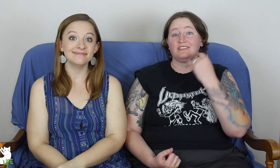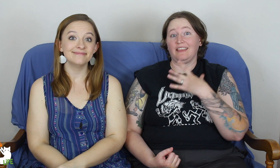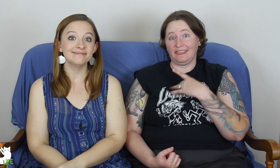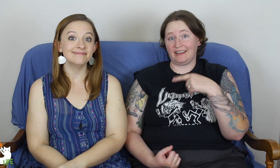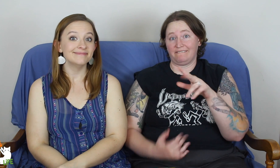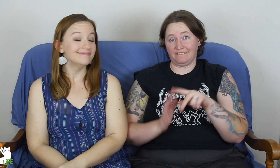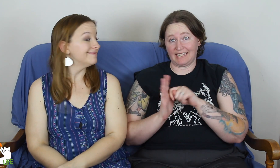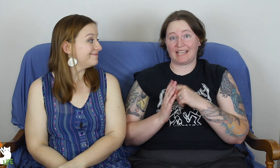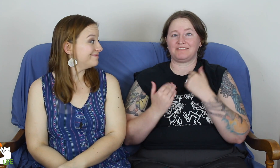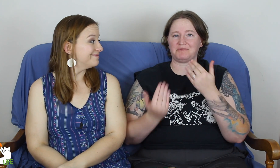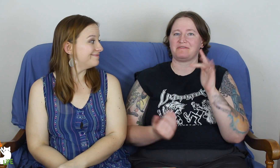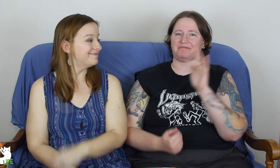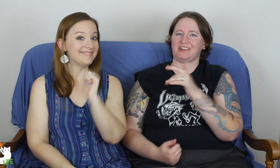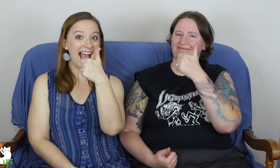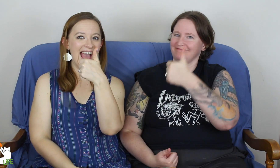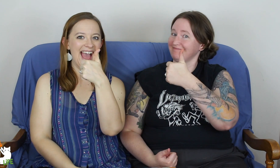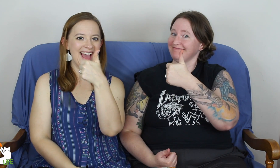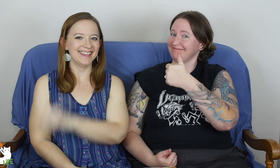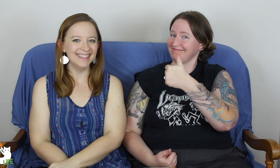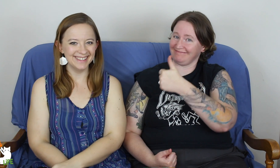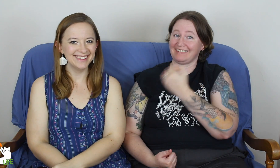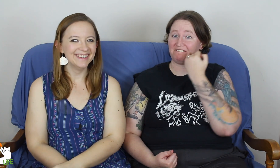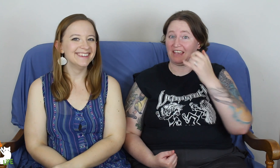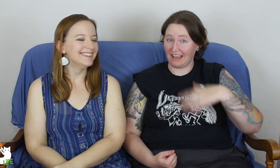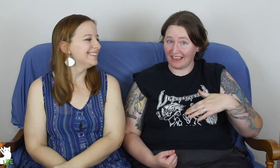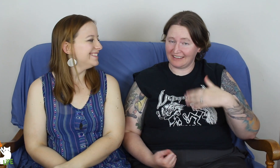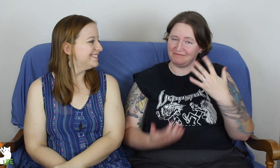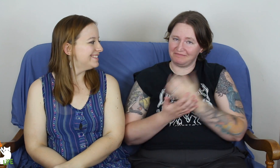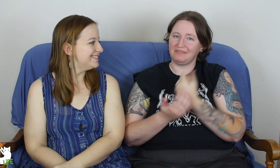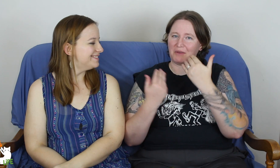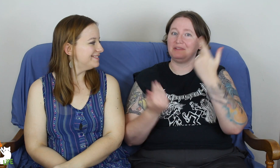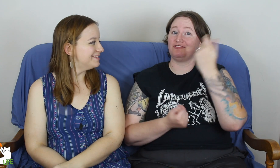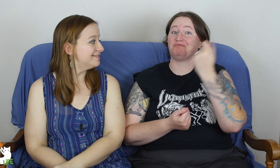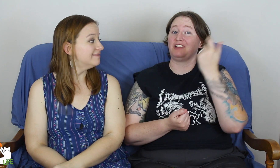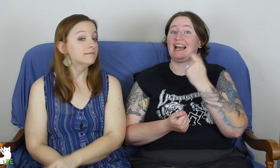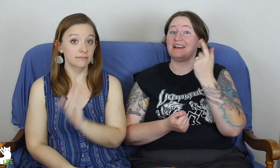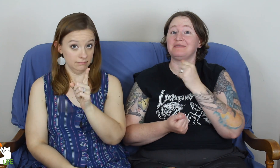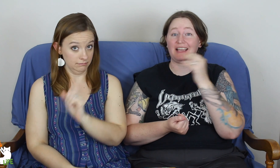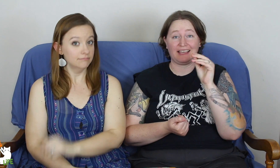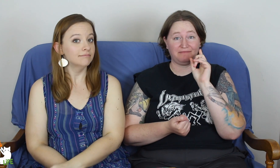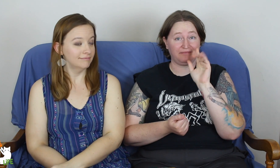[JE] So, if you like this video, please click LIKE and if you haven't, go ahead and subscribe.